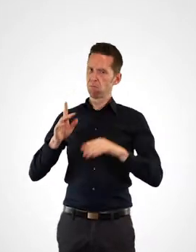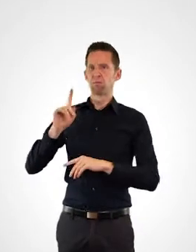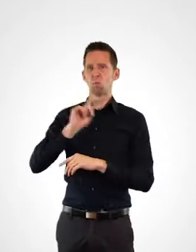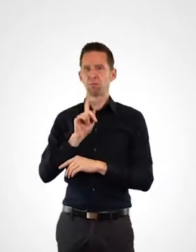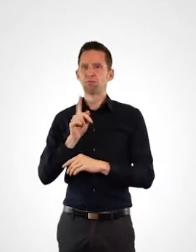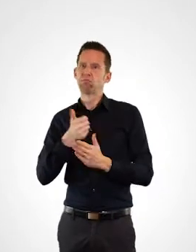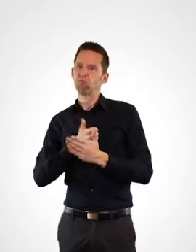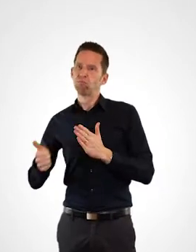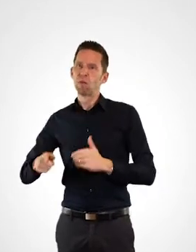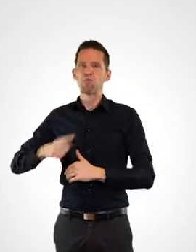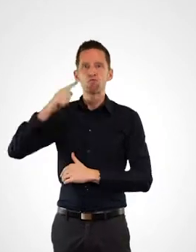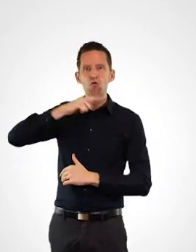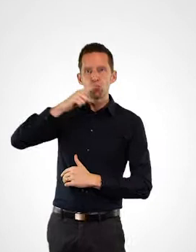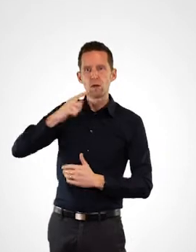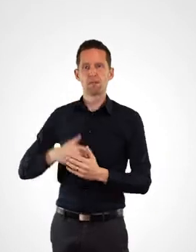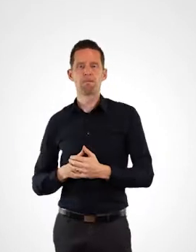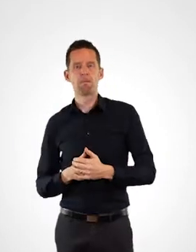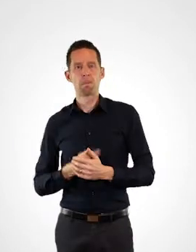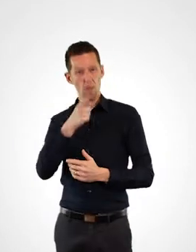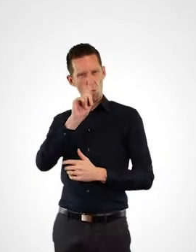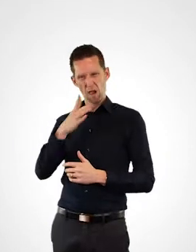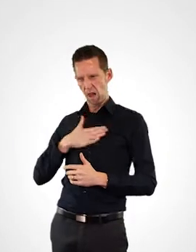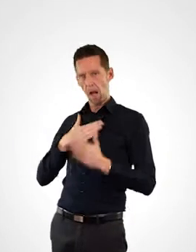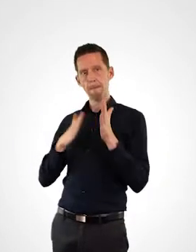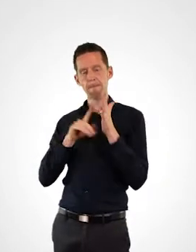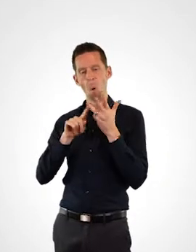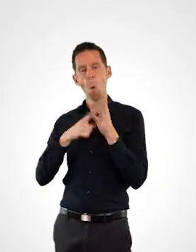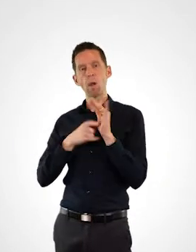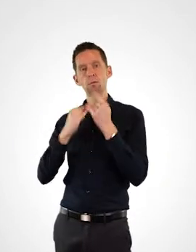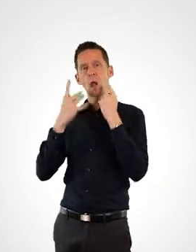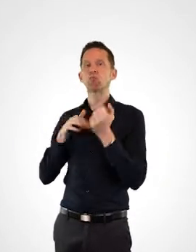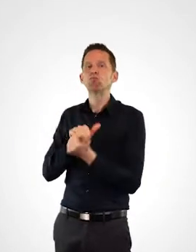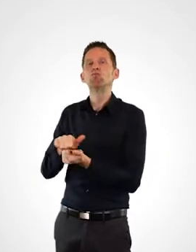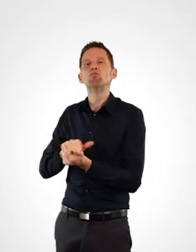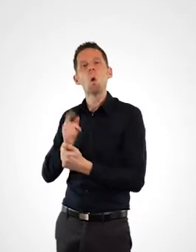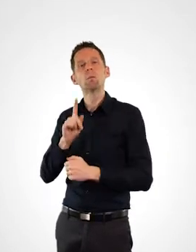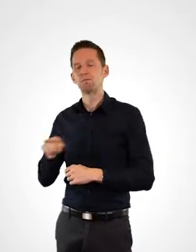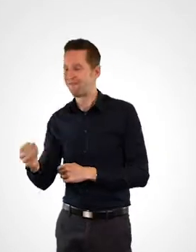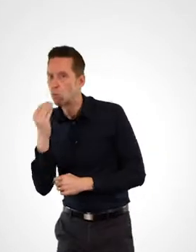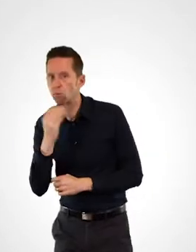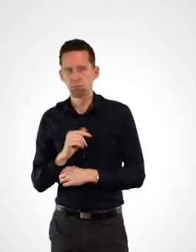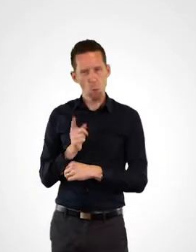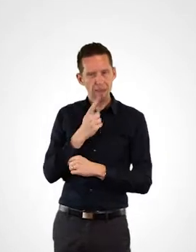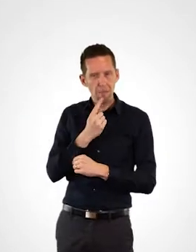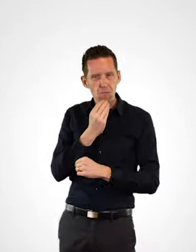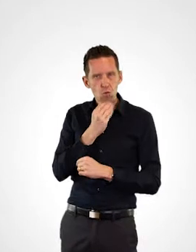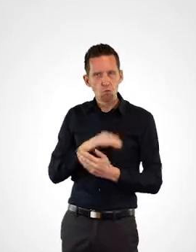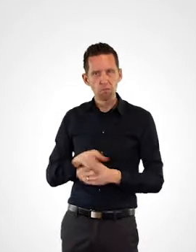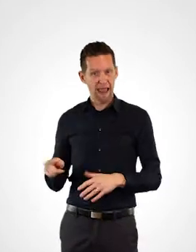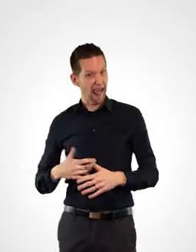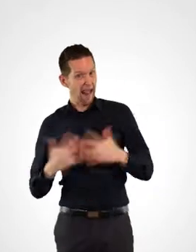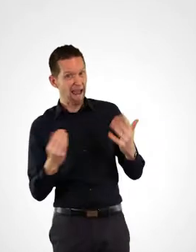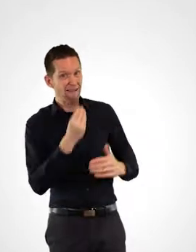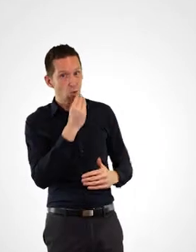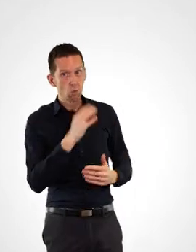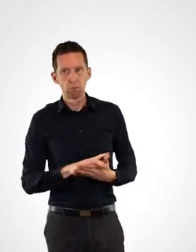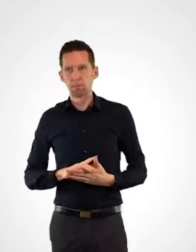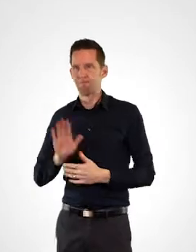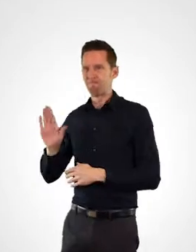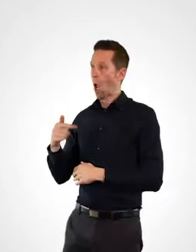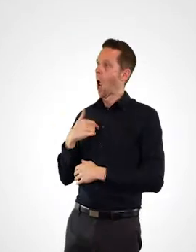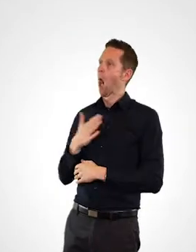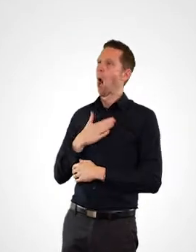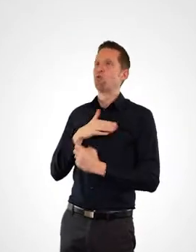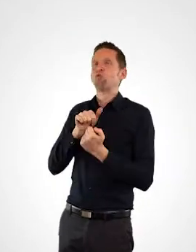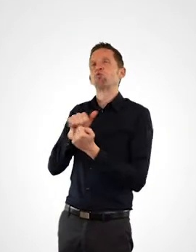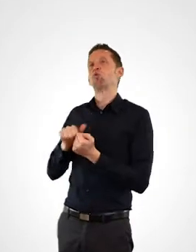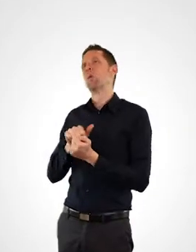What do you like to chew?